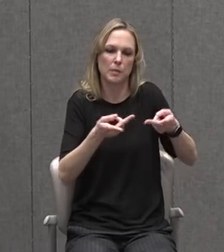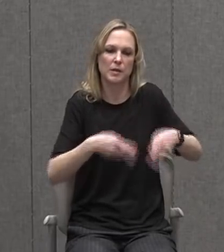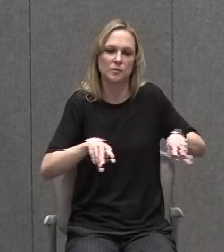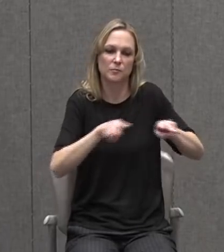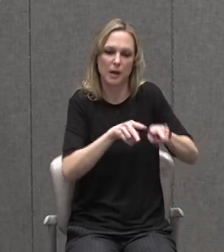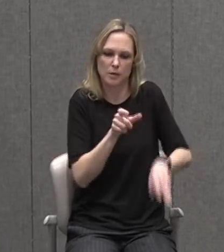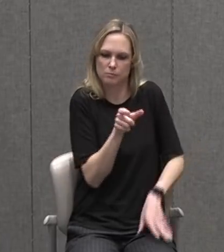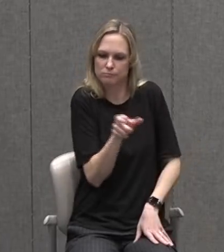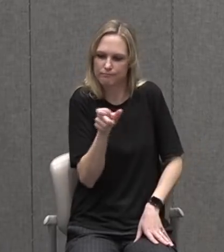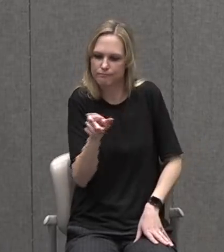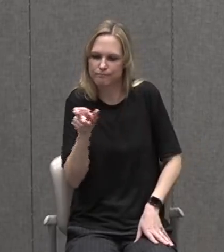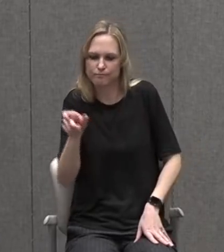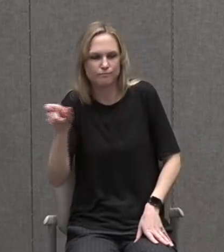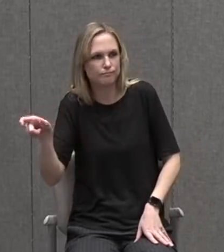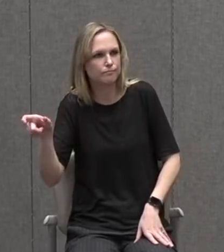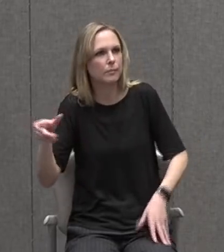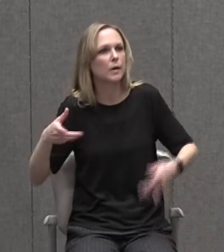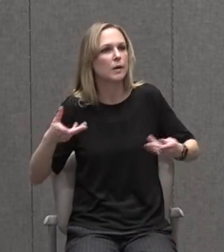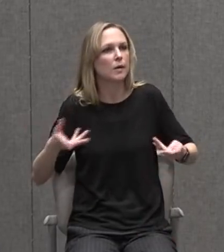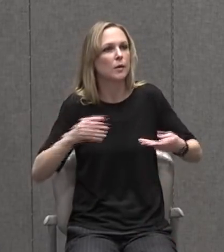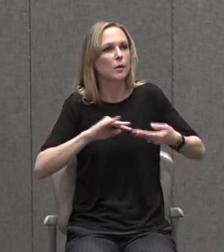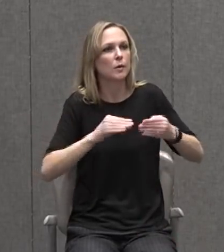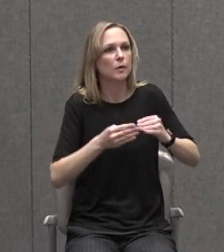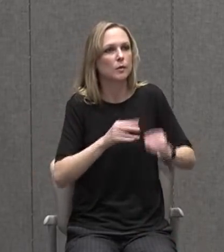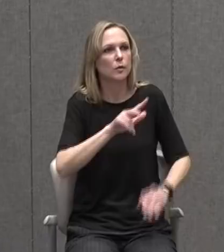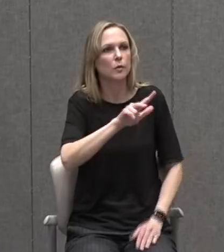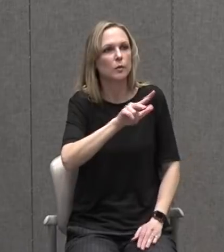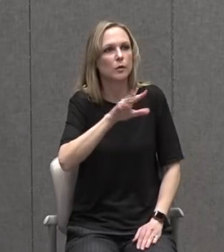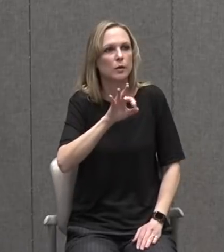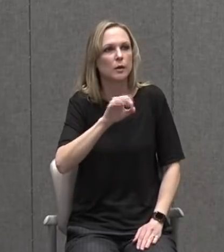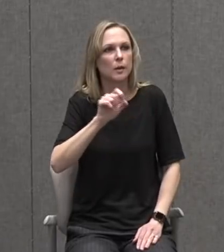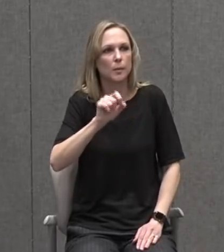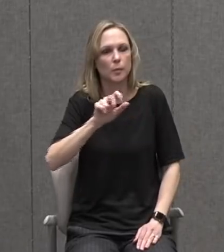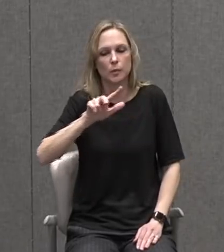Okay, so when we're looking at that number 39.345,